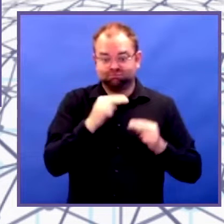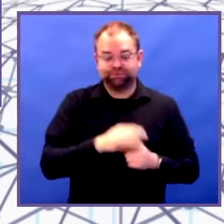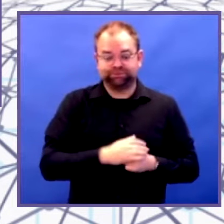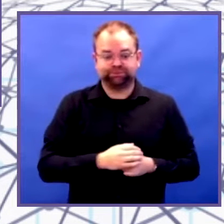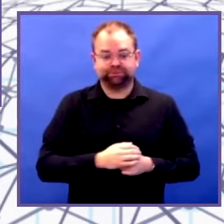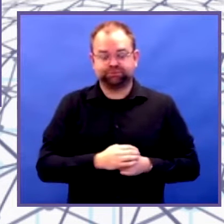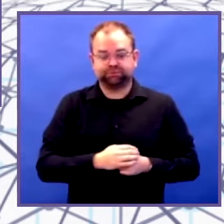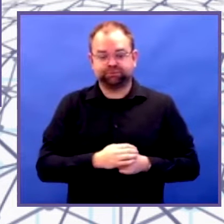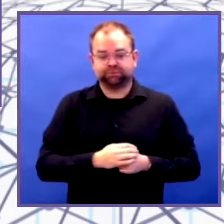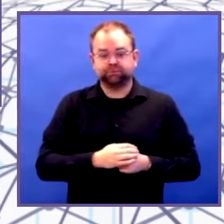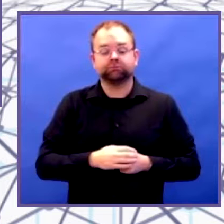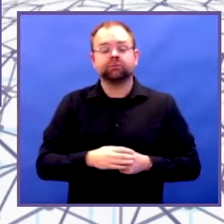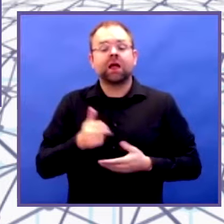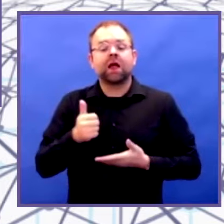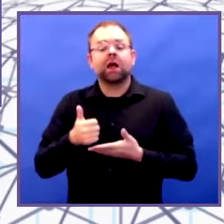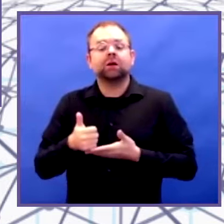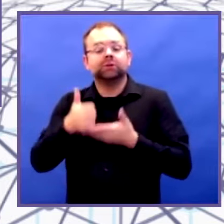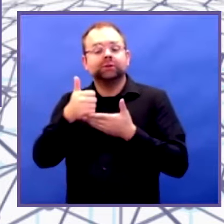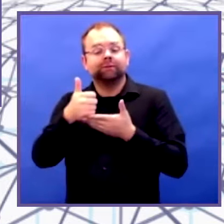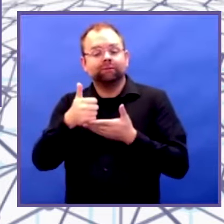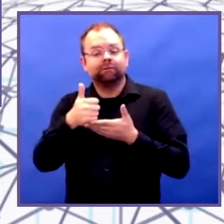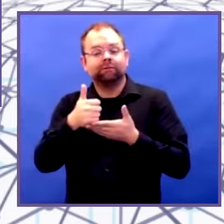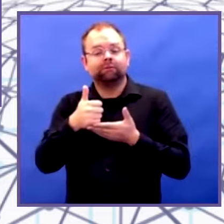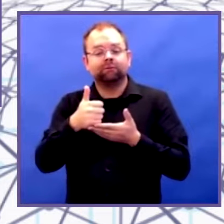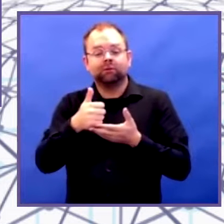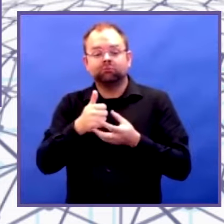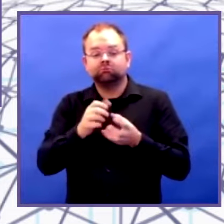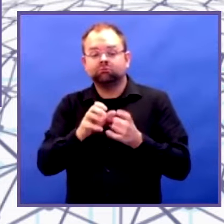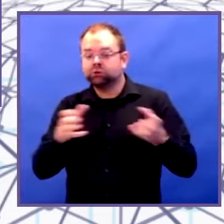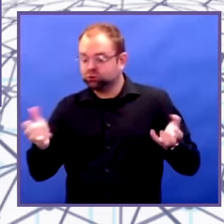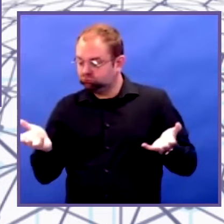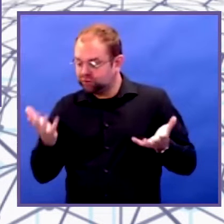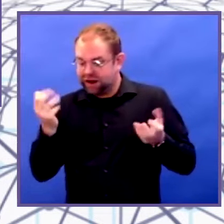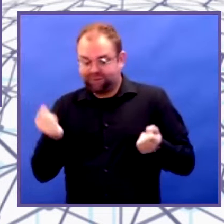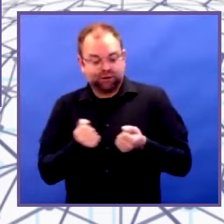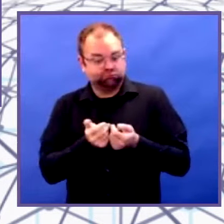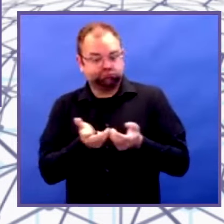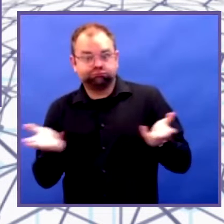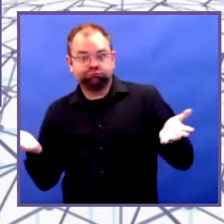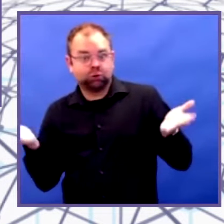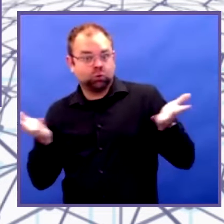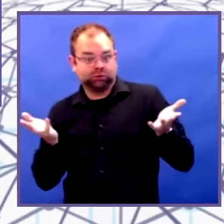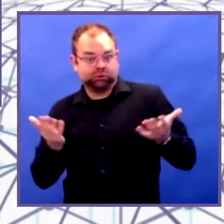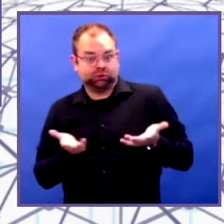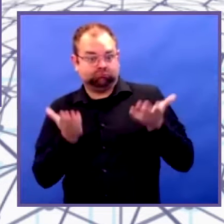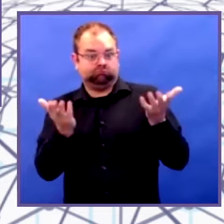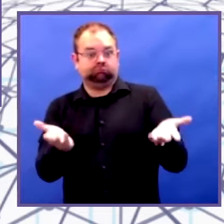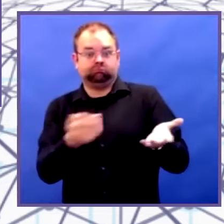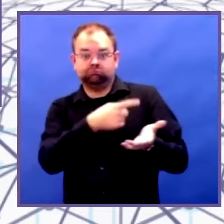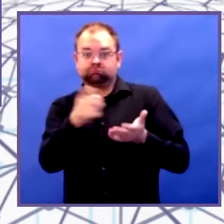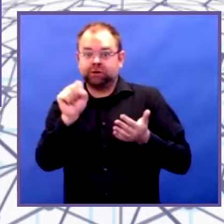individually in a workshop by local technicians, there are now thousands of quality, readymade